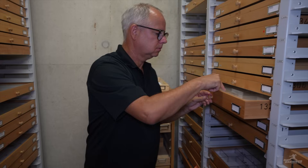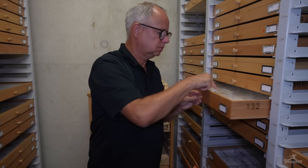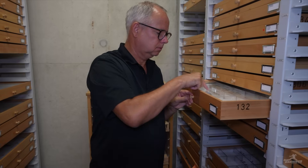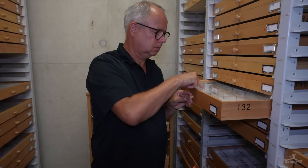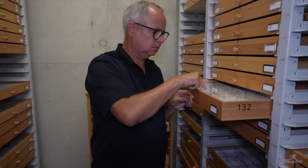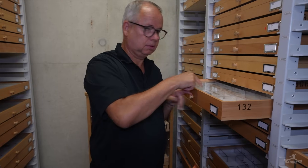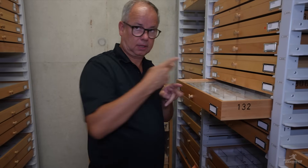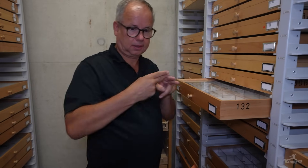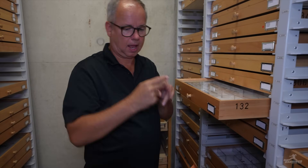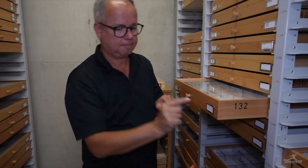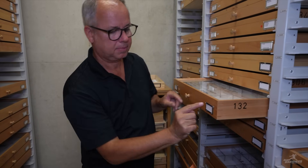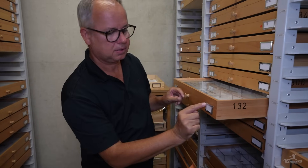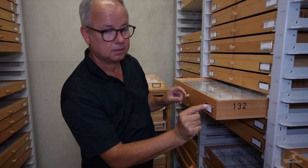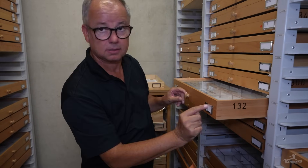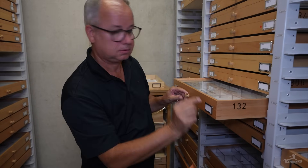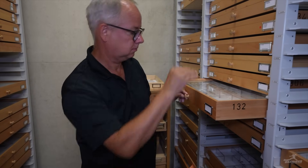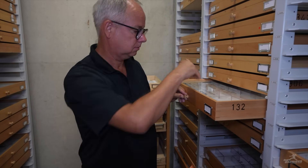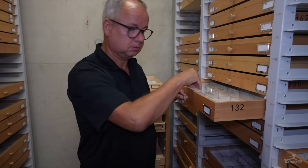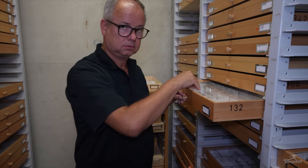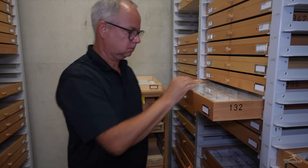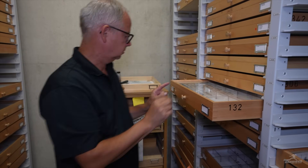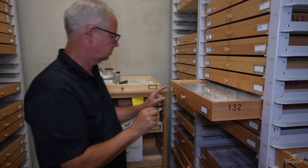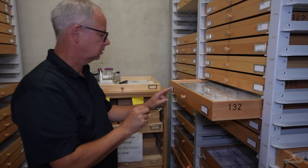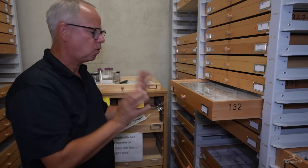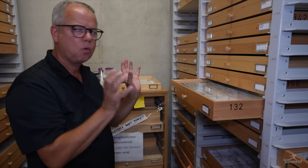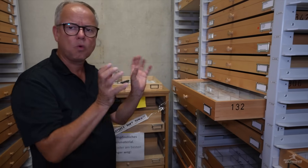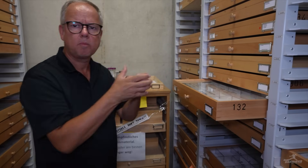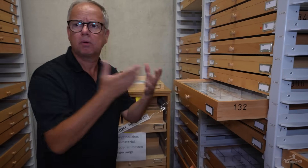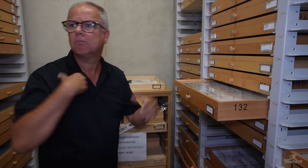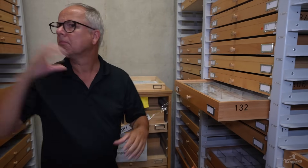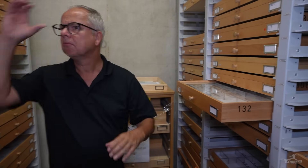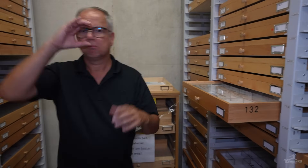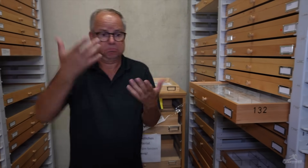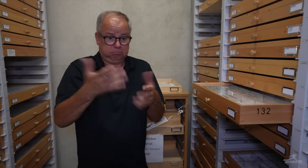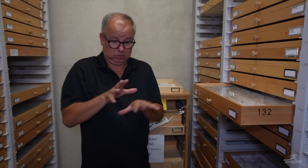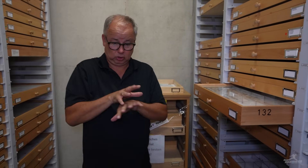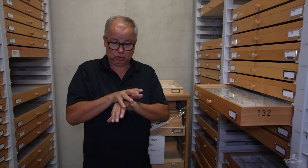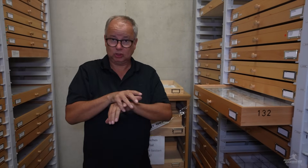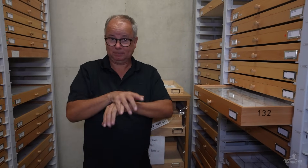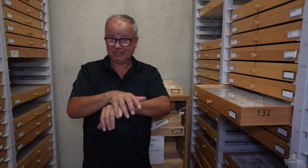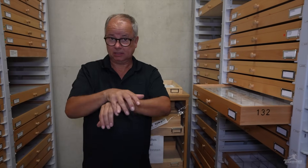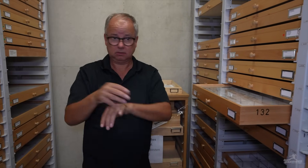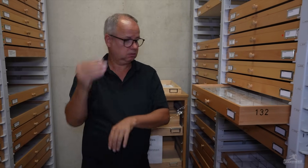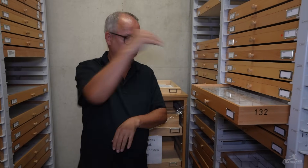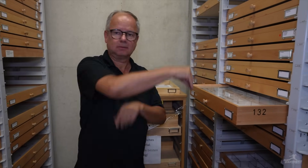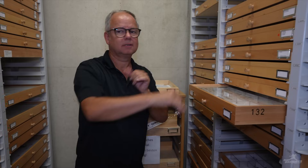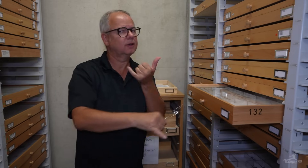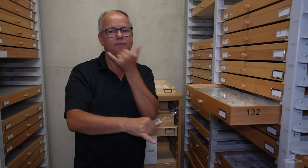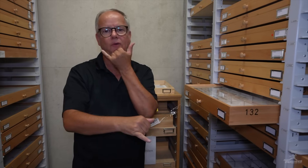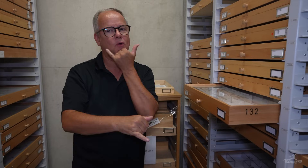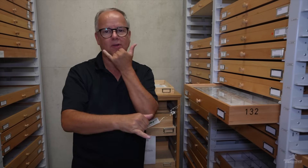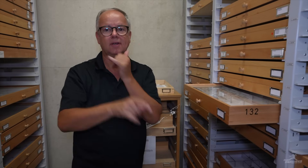The names inside match this label. The other label refers to the grouping, so if you’re looking for a spider, you won’t find one here.